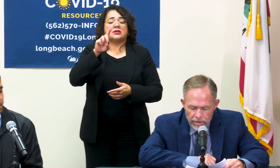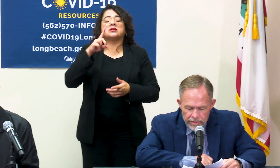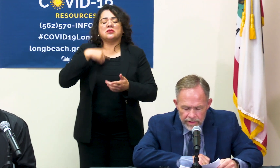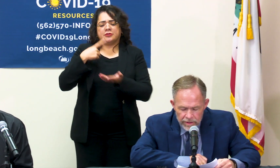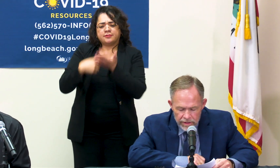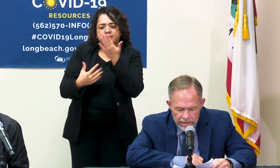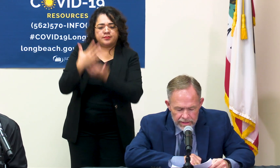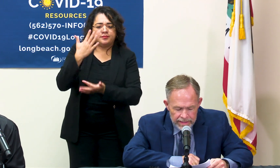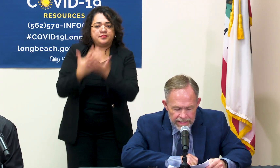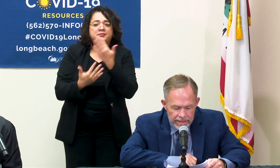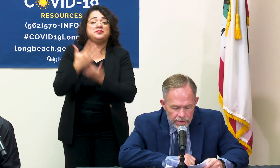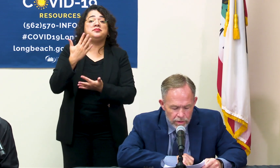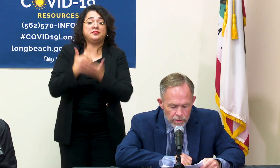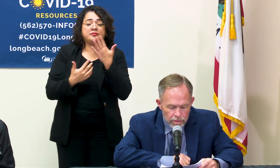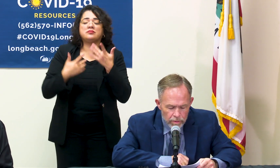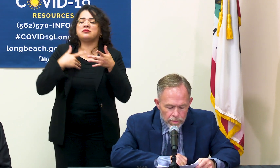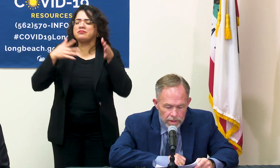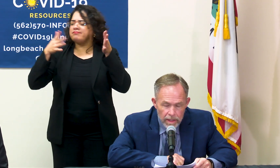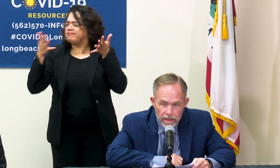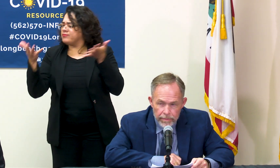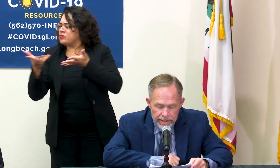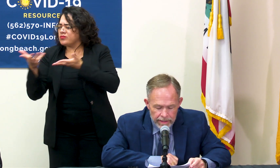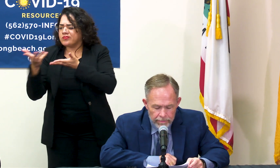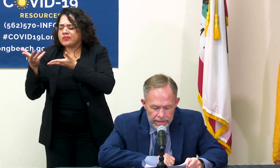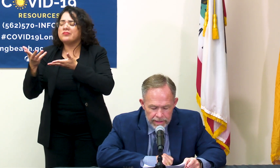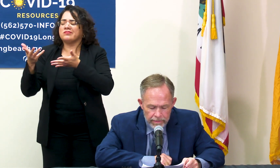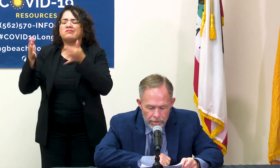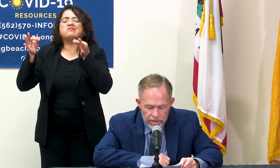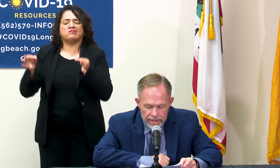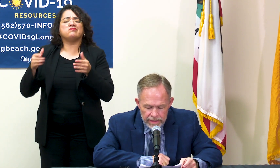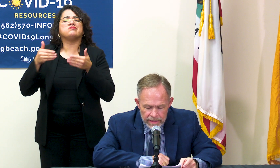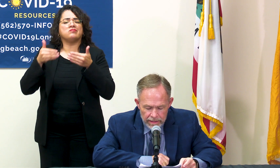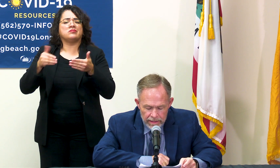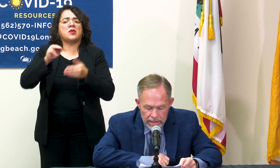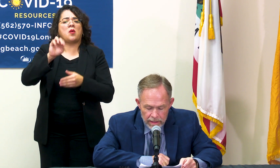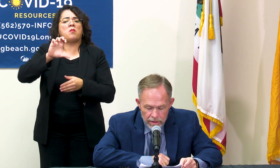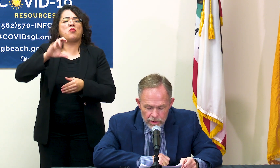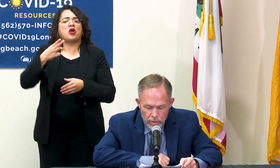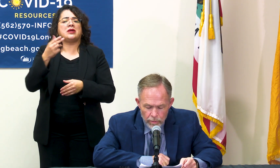Board of Education has decided to close schools beginning Monday March 16th. School